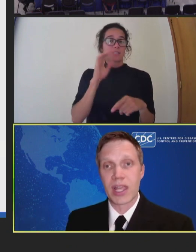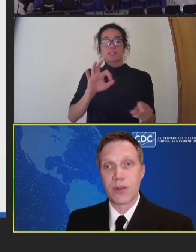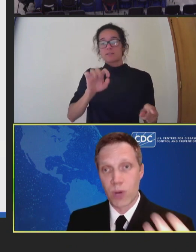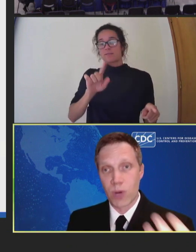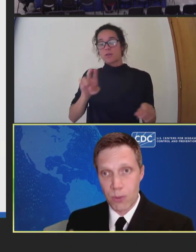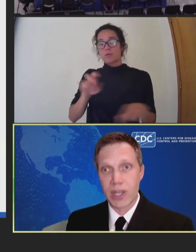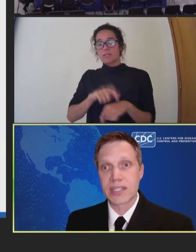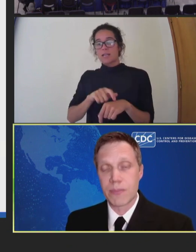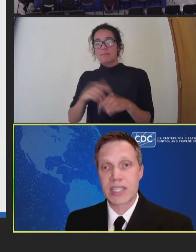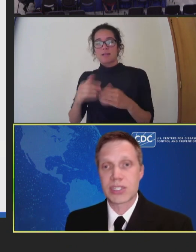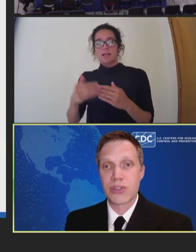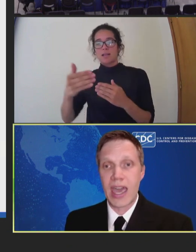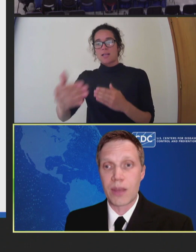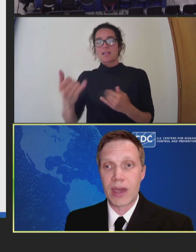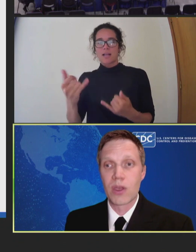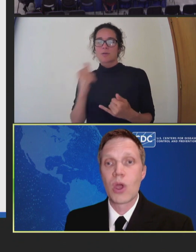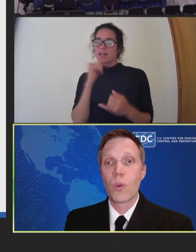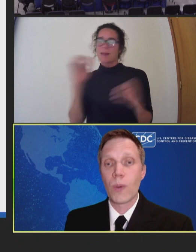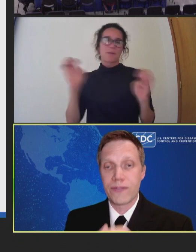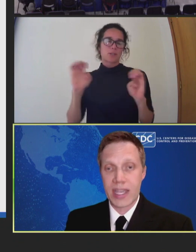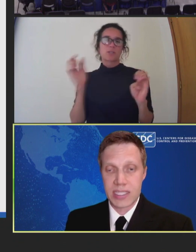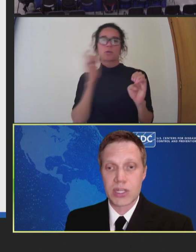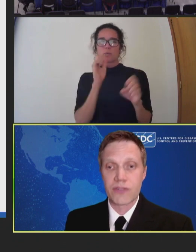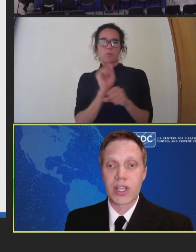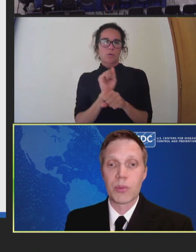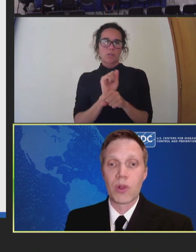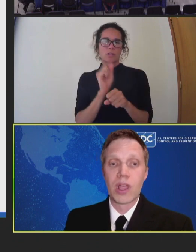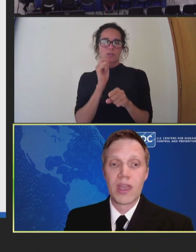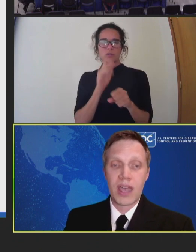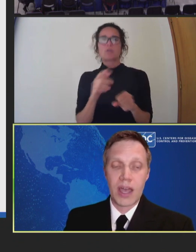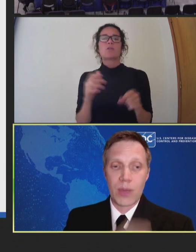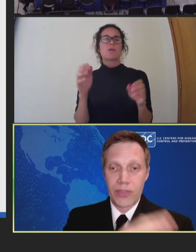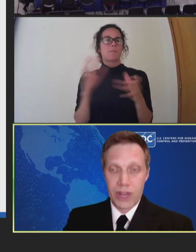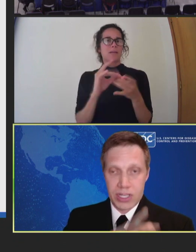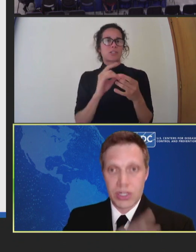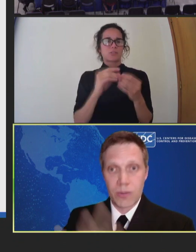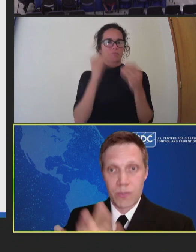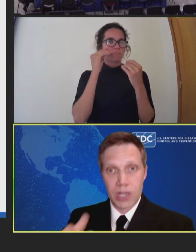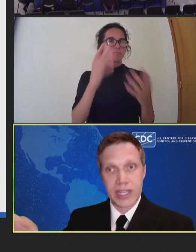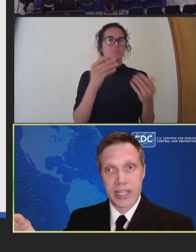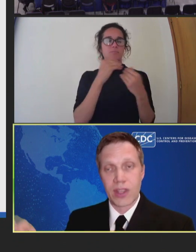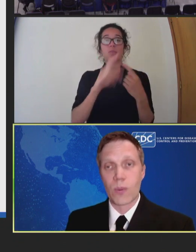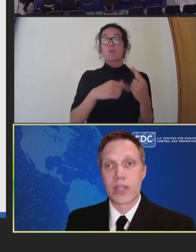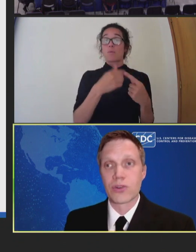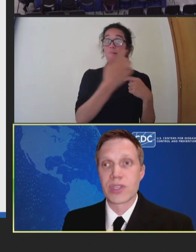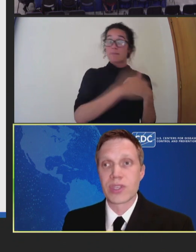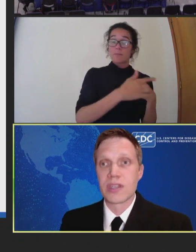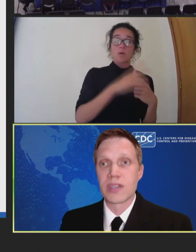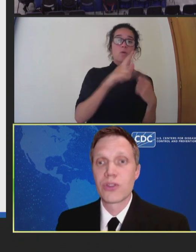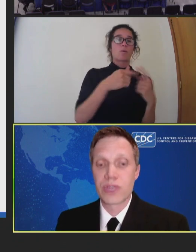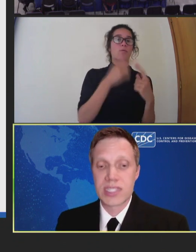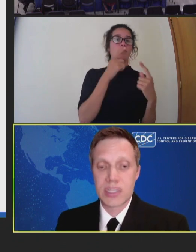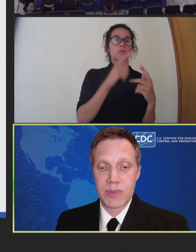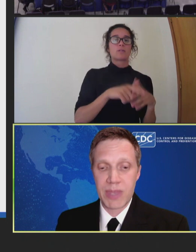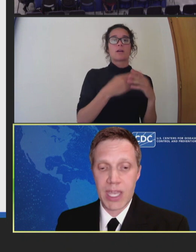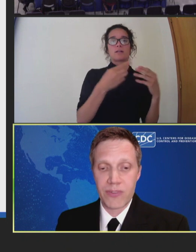And we're going to be working to message that about when vaccines are available and when they're going to start percolating their way through the system to become available.